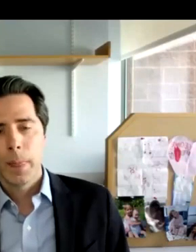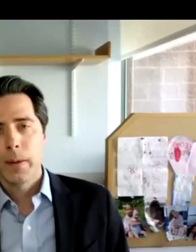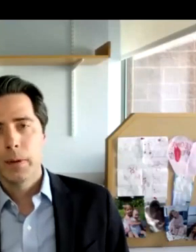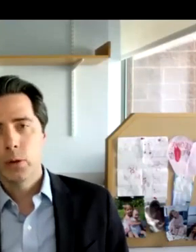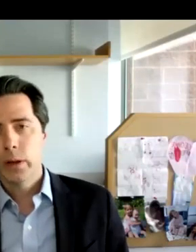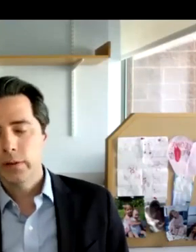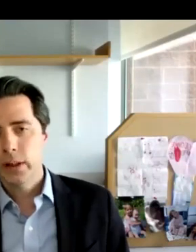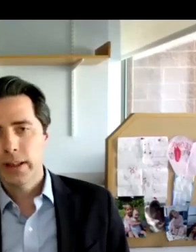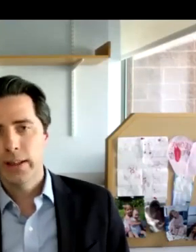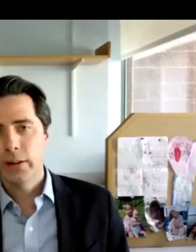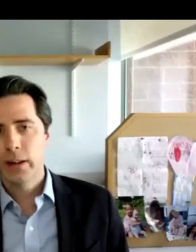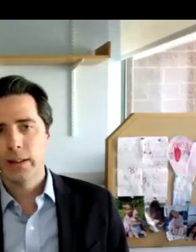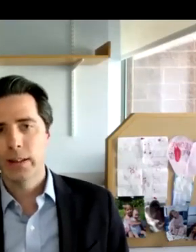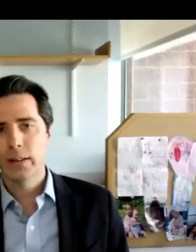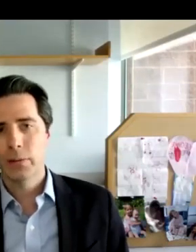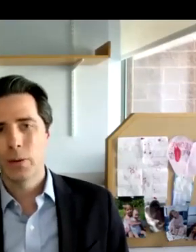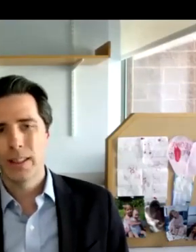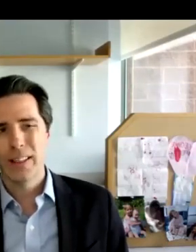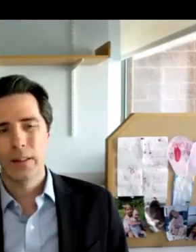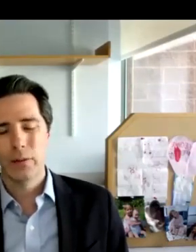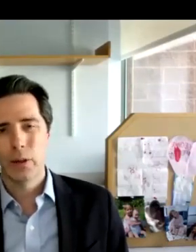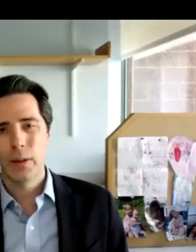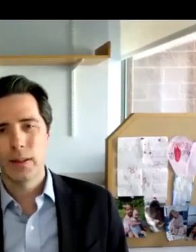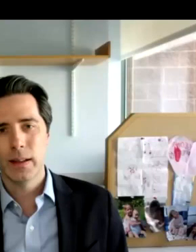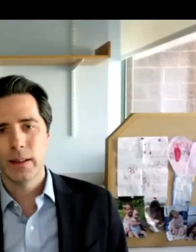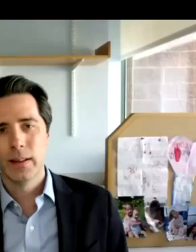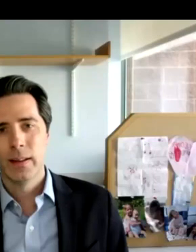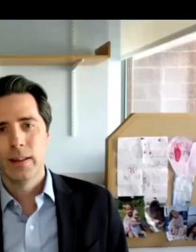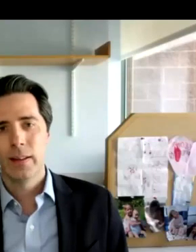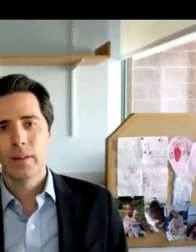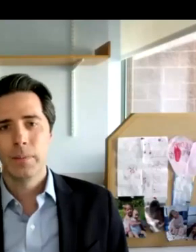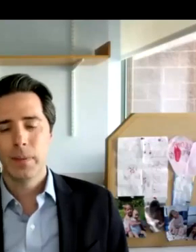the majority of genetic hearing losses